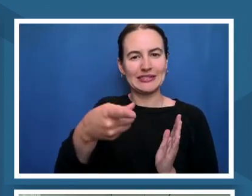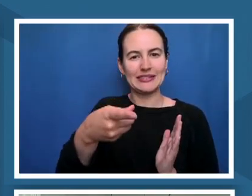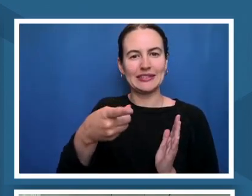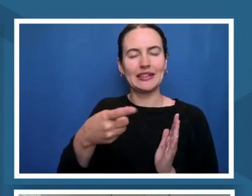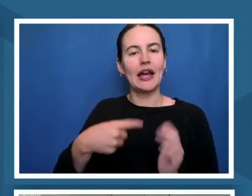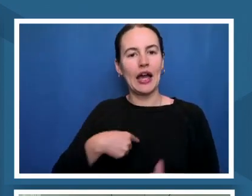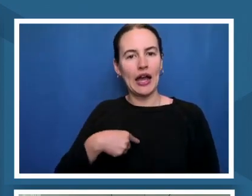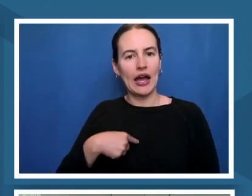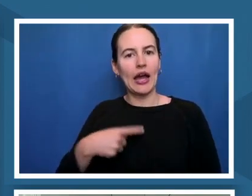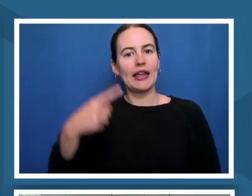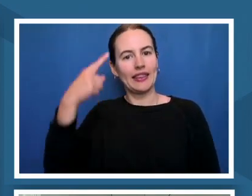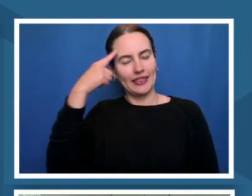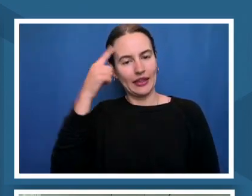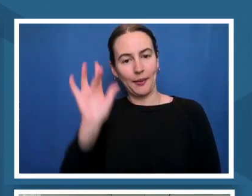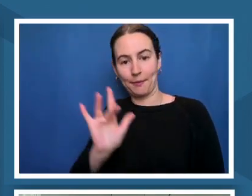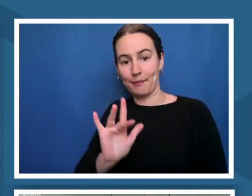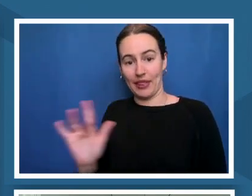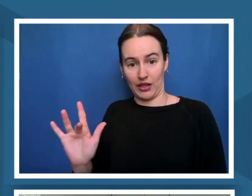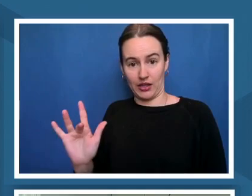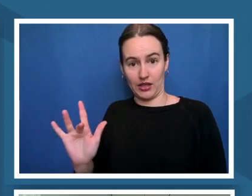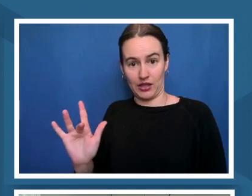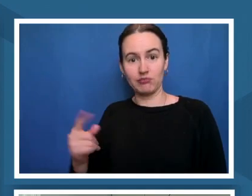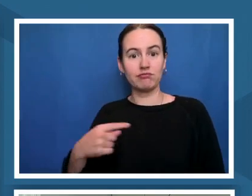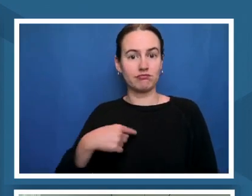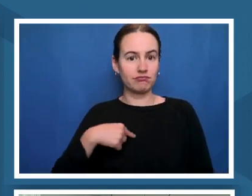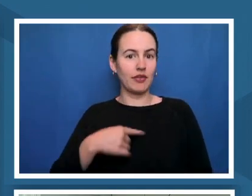blank